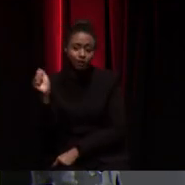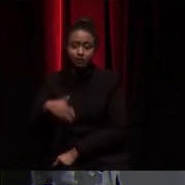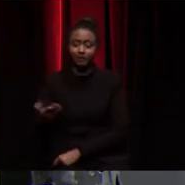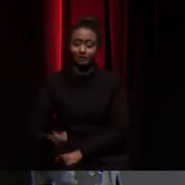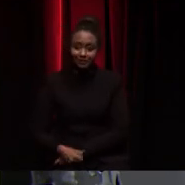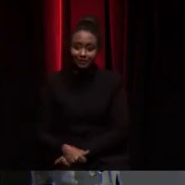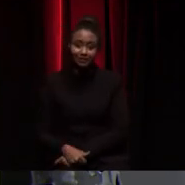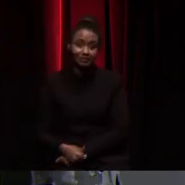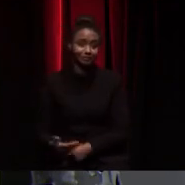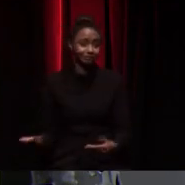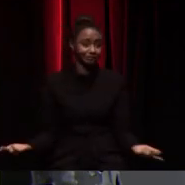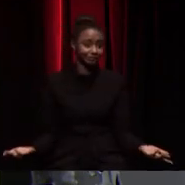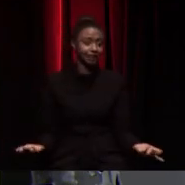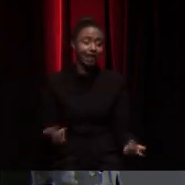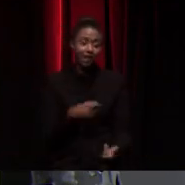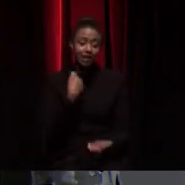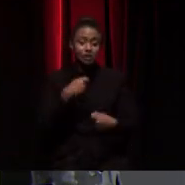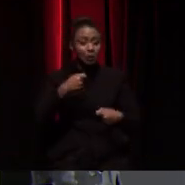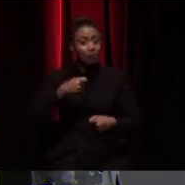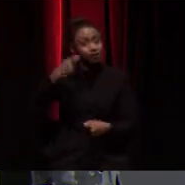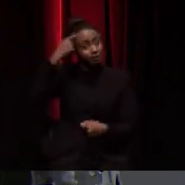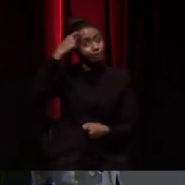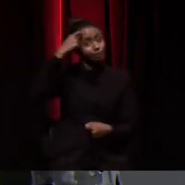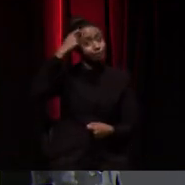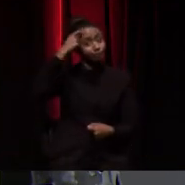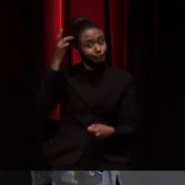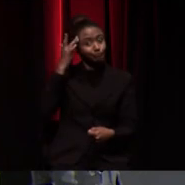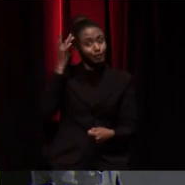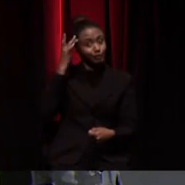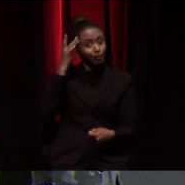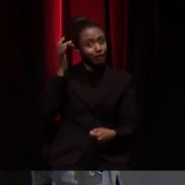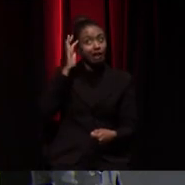We need to put a little less fantasy in it.